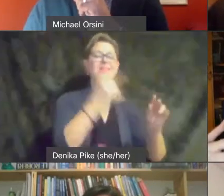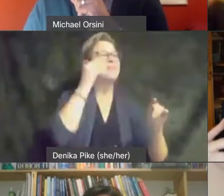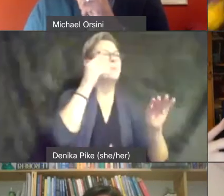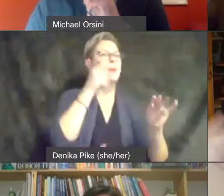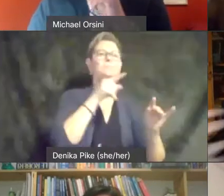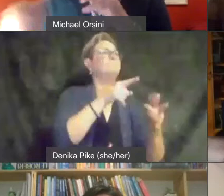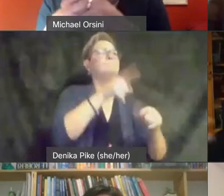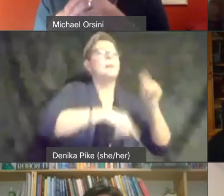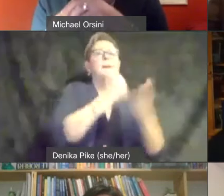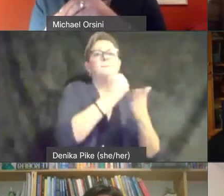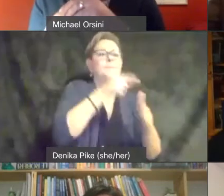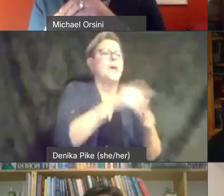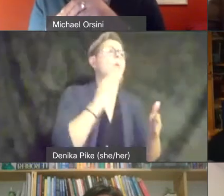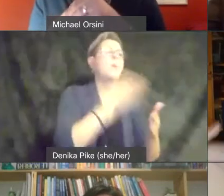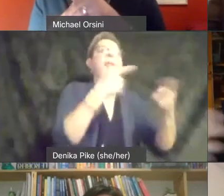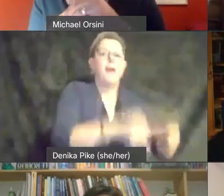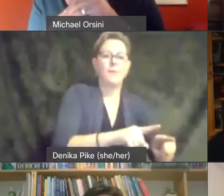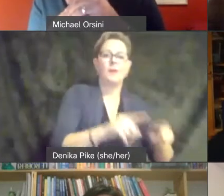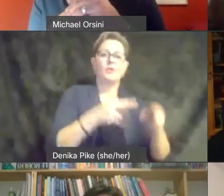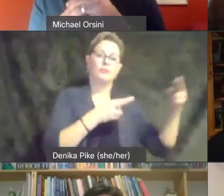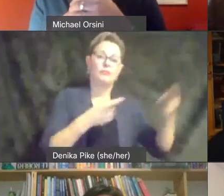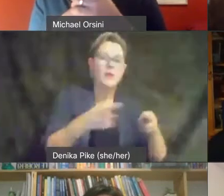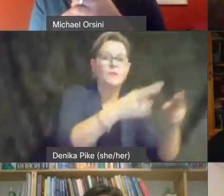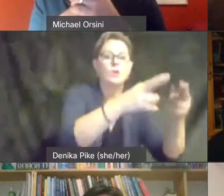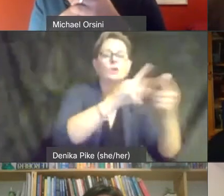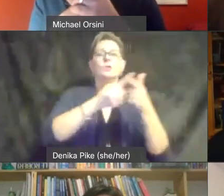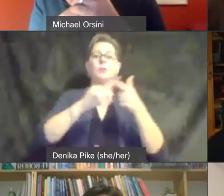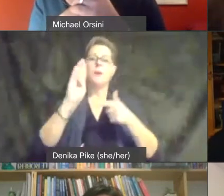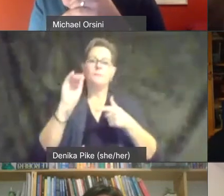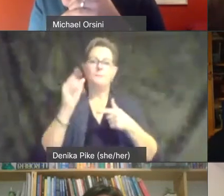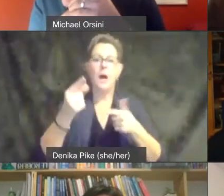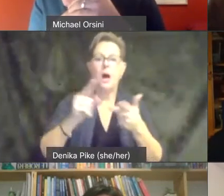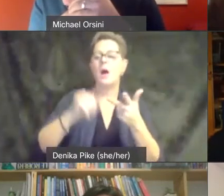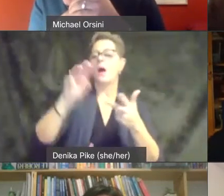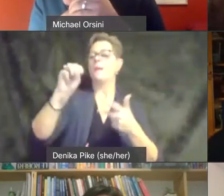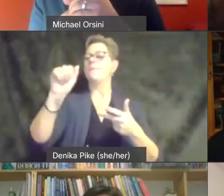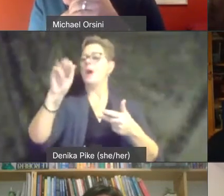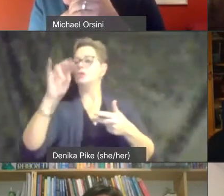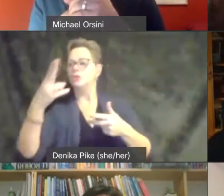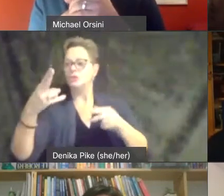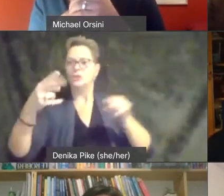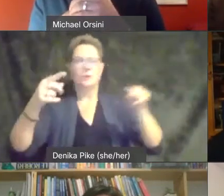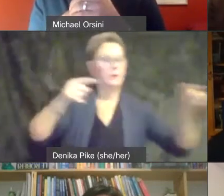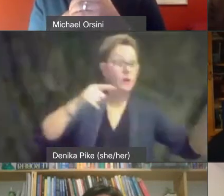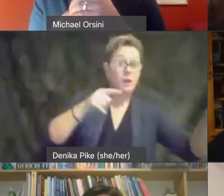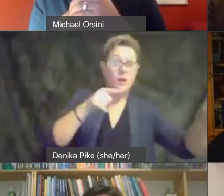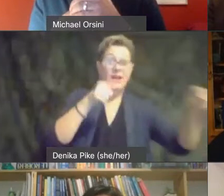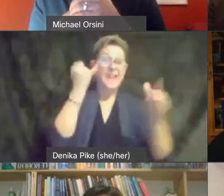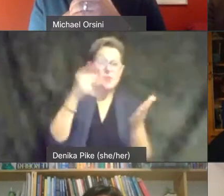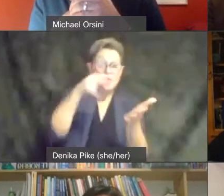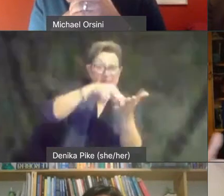Marxism is because you start to learn that people on different ends of that river, uh, experience, different outcomes. And why is that.